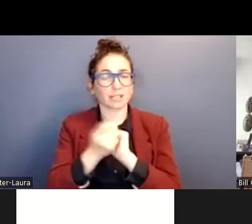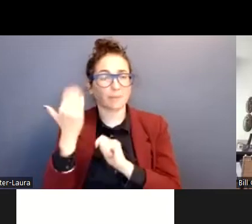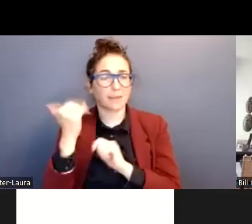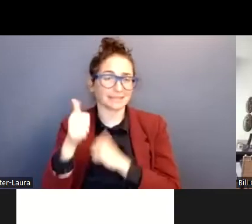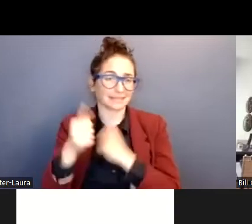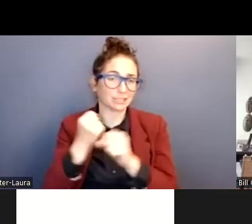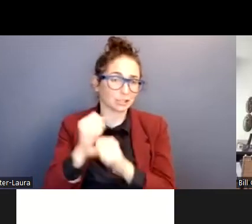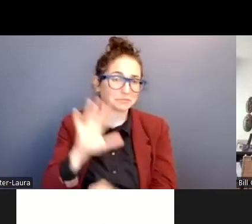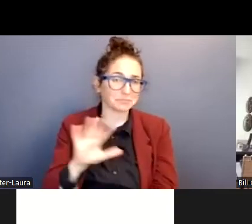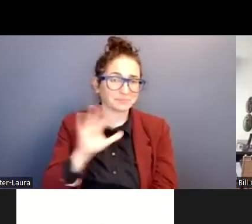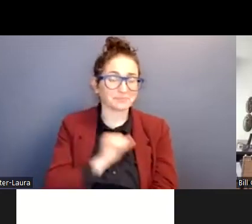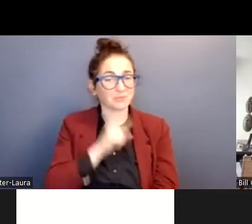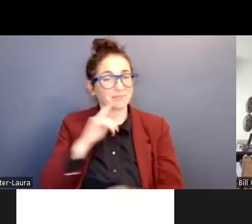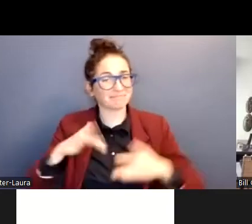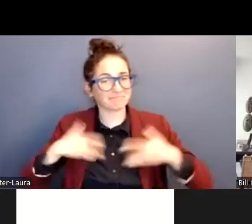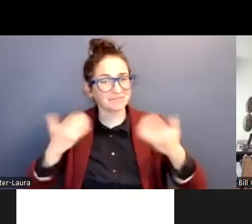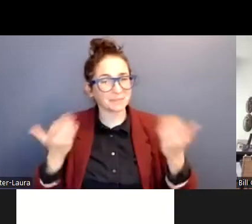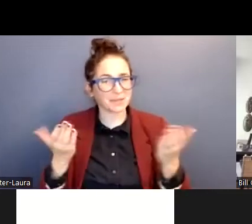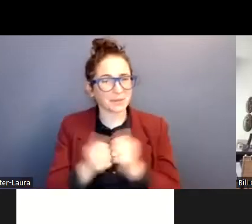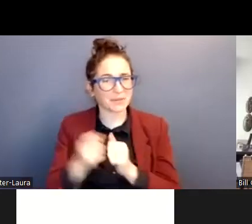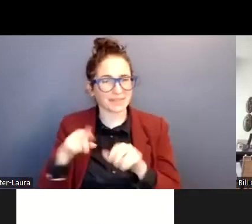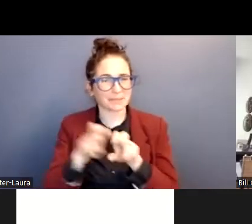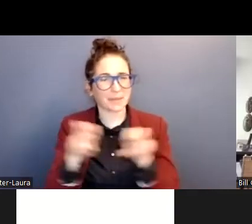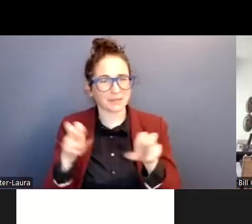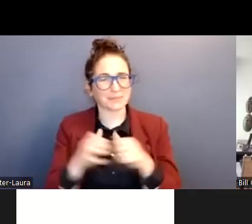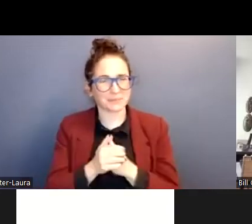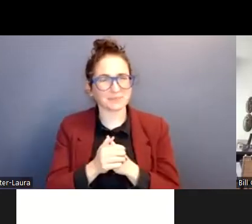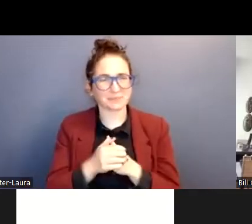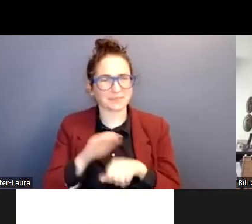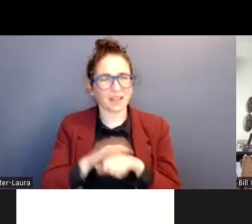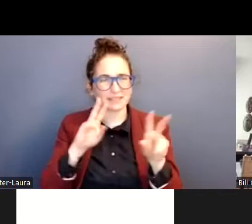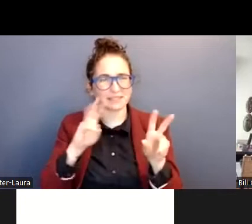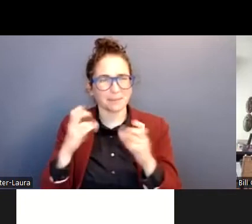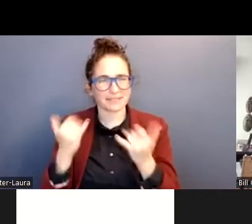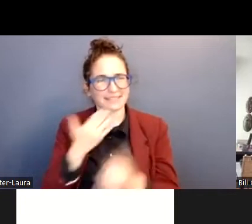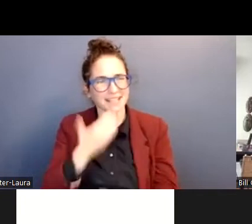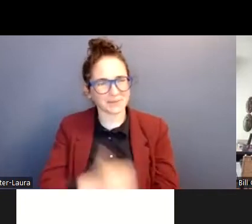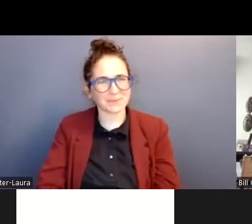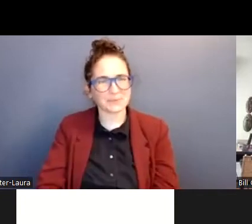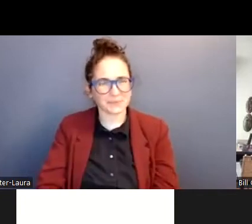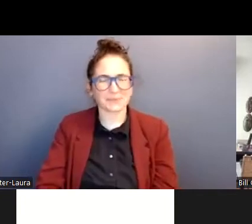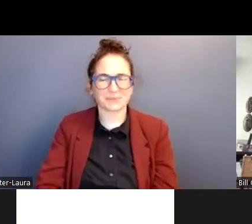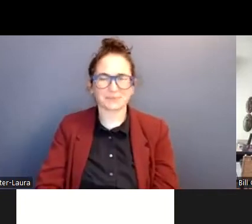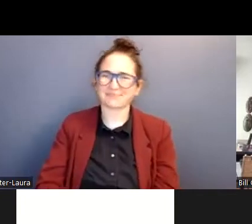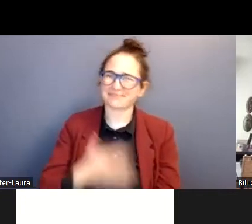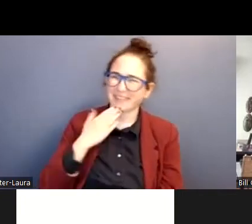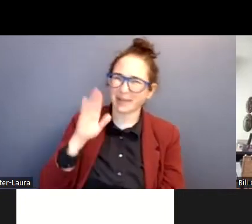So I'm delighted to be here with this panel, and we're on this topic today. Thank you. Mary Beth Lepkowsky: Thank you, Bill. We look forward to hearing